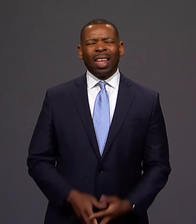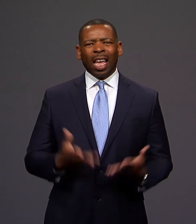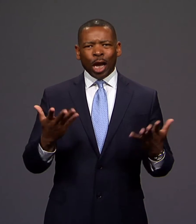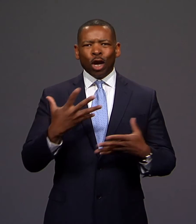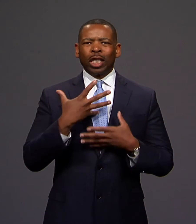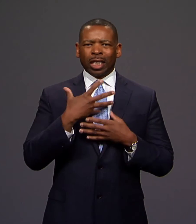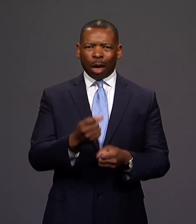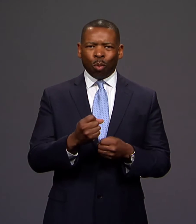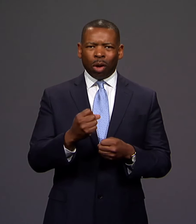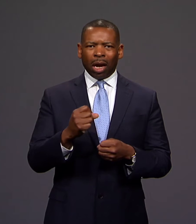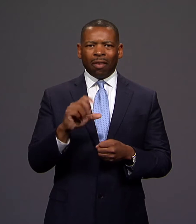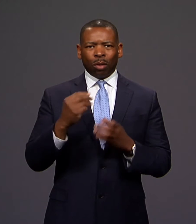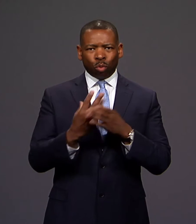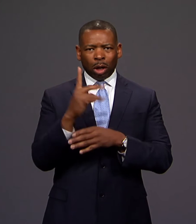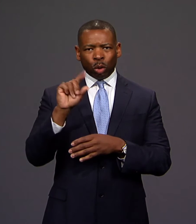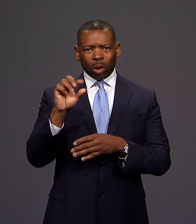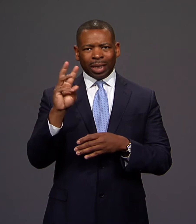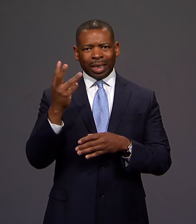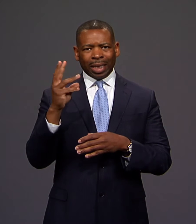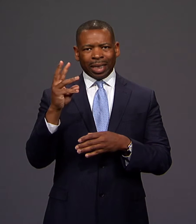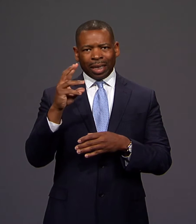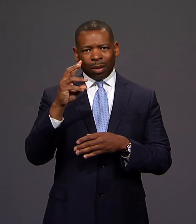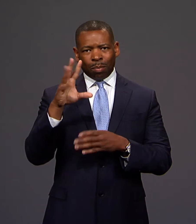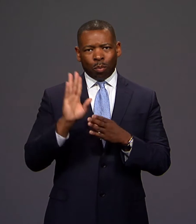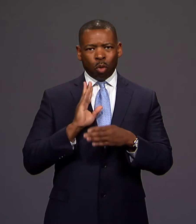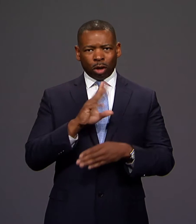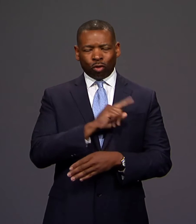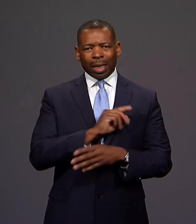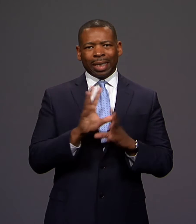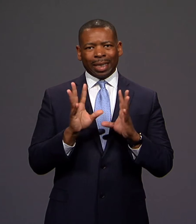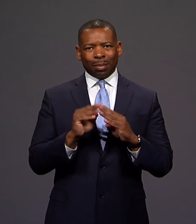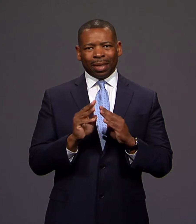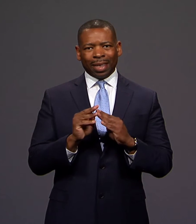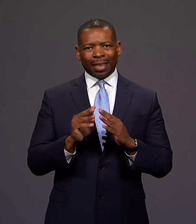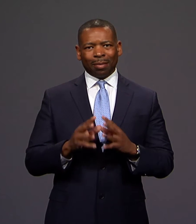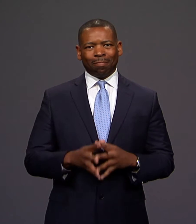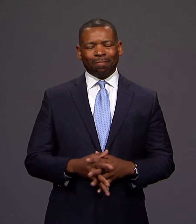Here is a summary of the Spring 2016 Board of Trustees meeting: